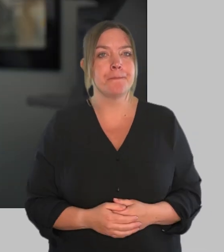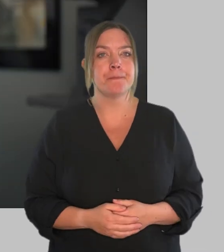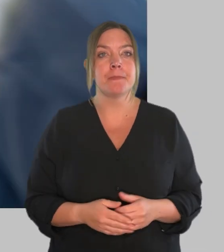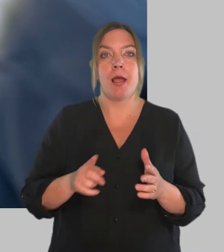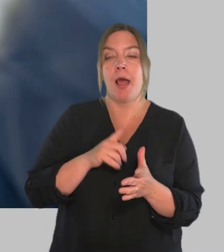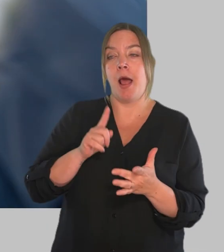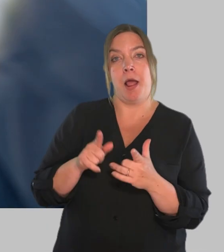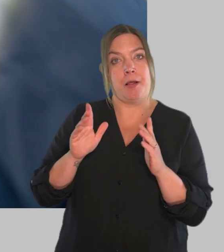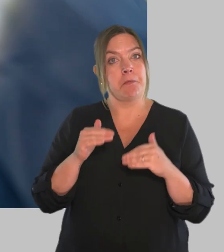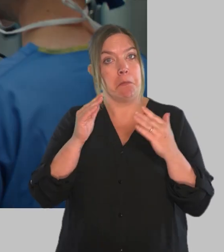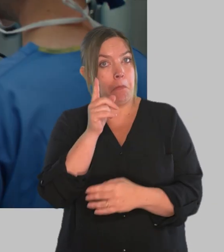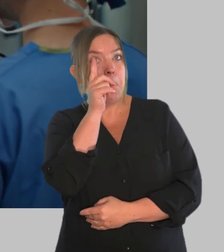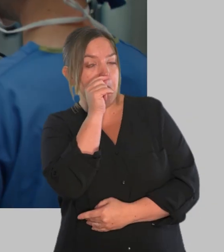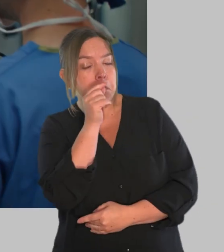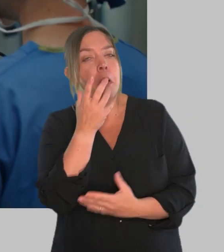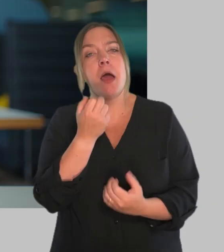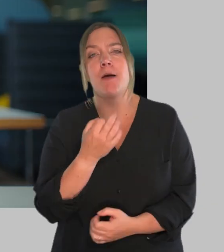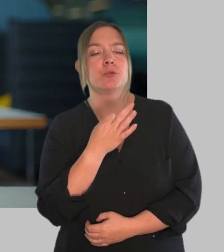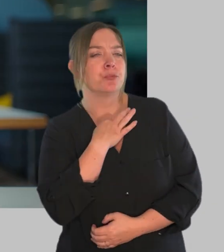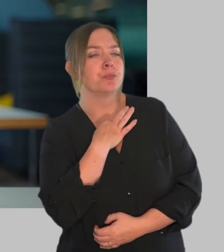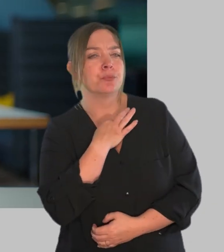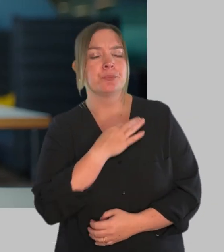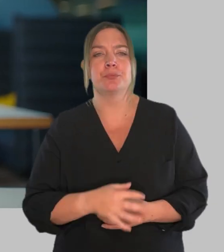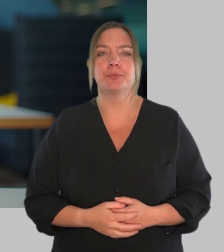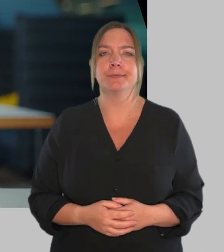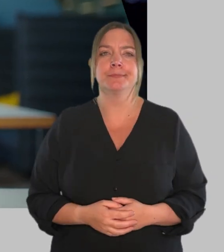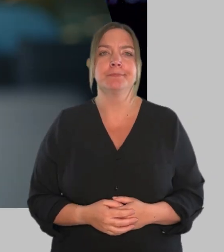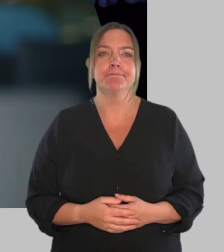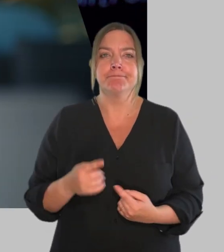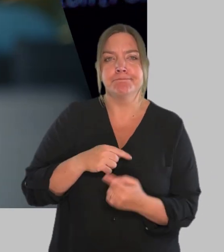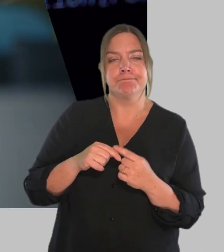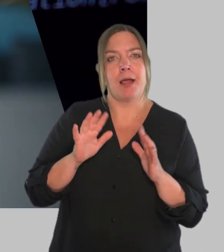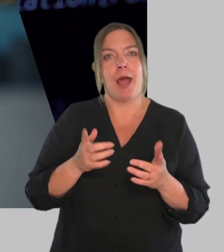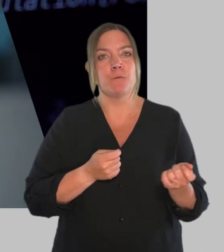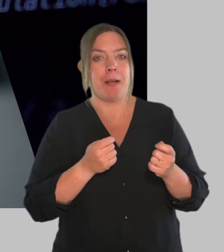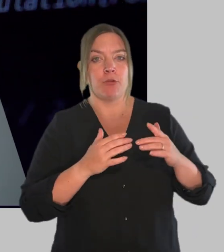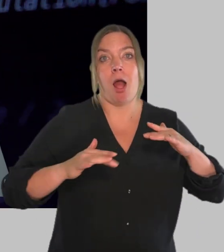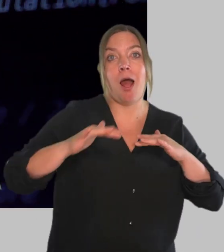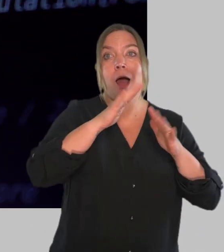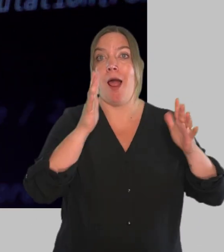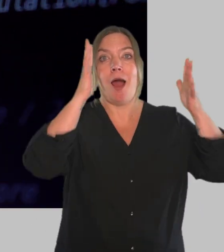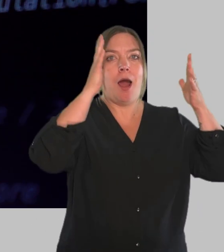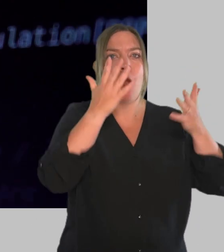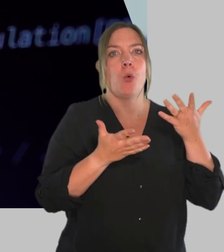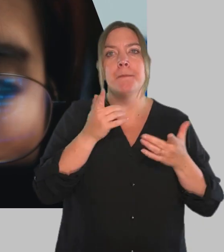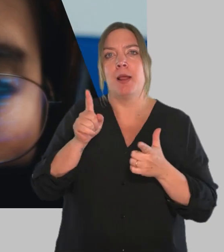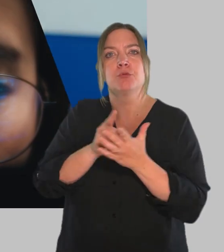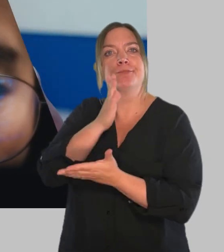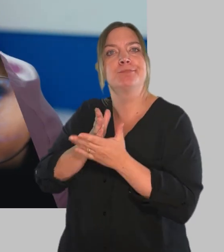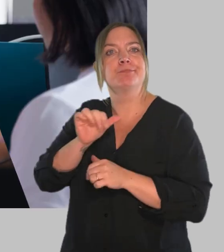but there are also risks. We have to manage The Hype vs The Reality. And we want to make sure that we're not just bringing through technologies